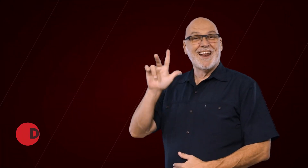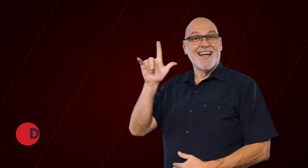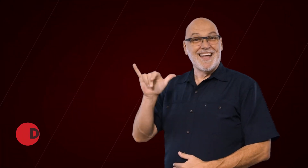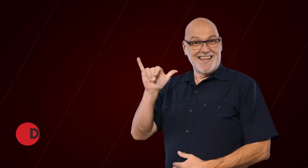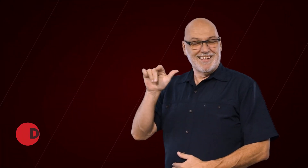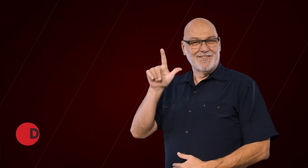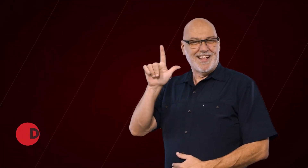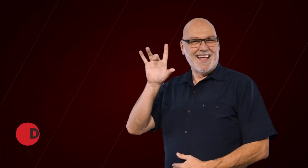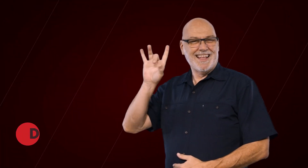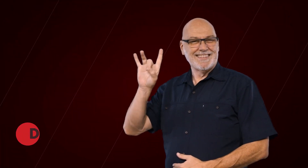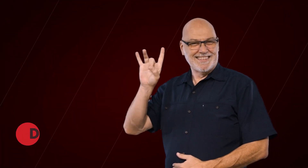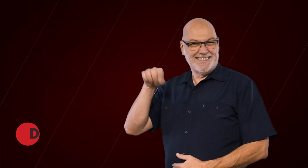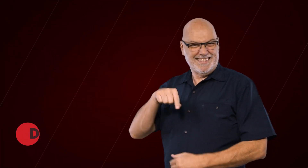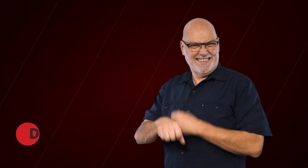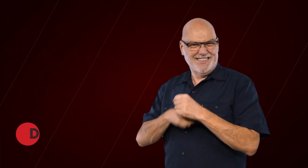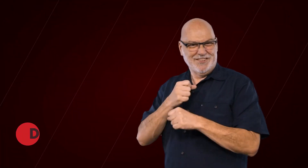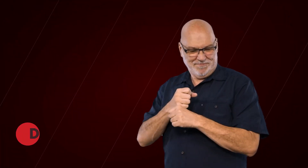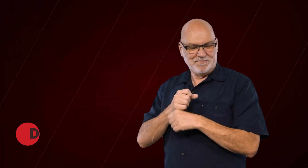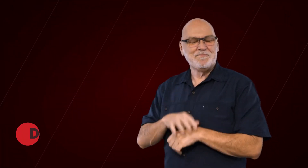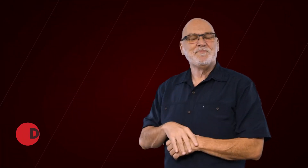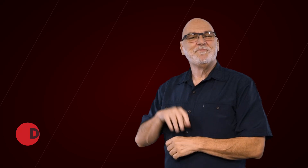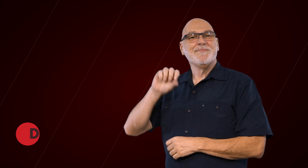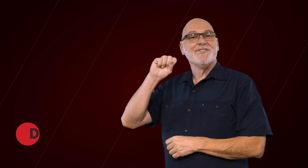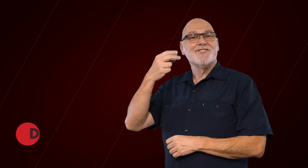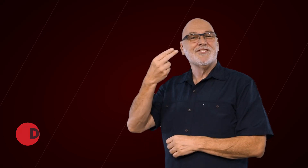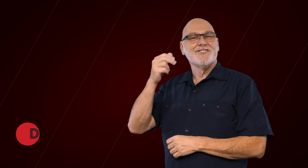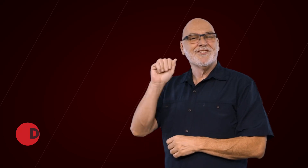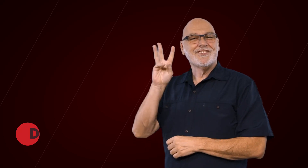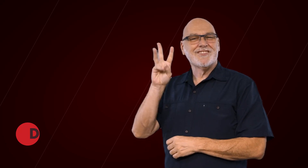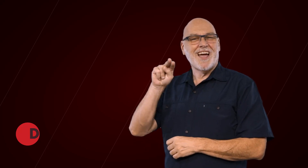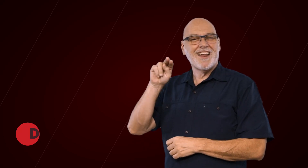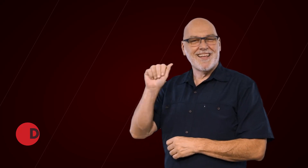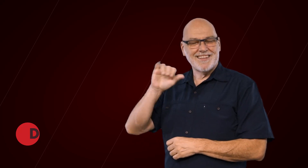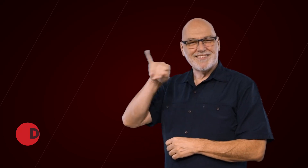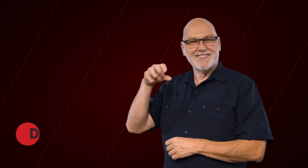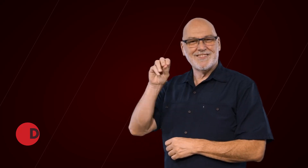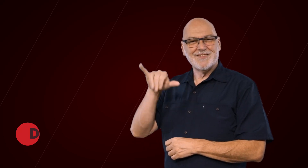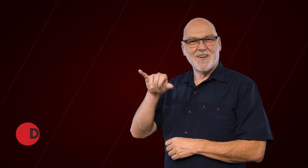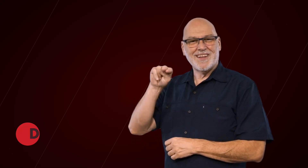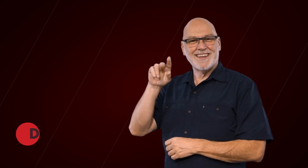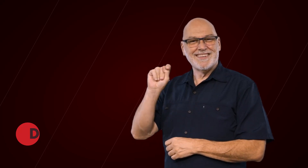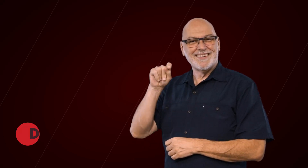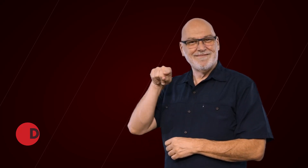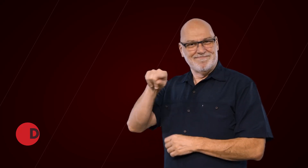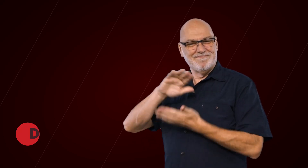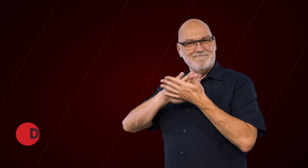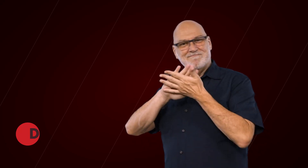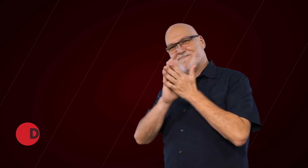[Anselmo]: On July 28th this year, Shawna Joynt became